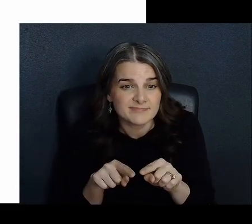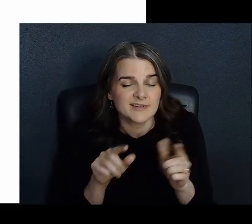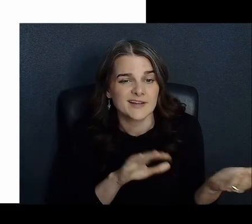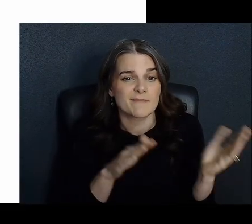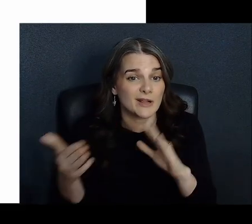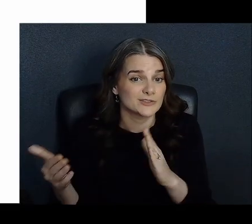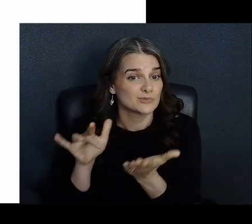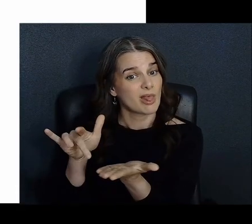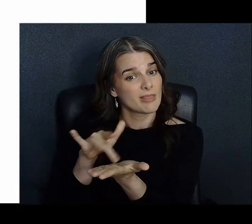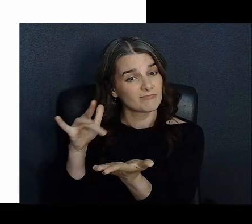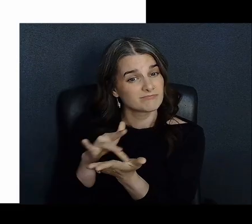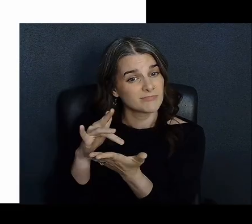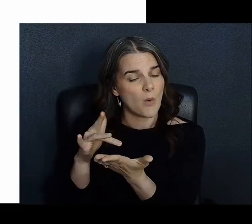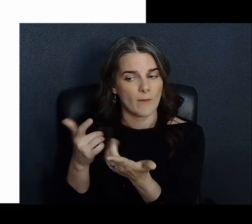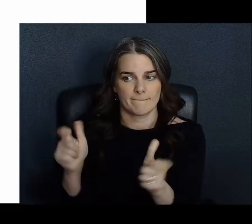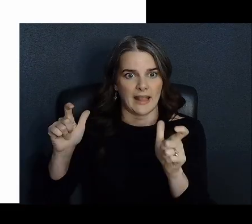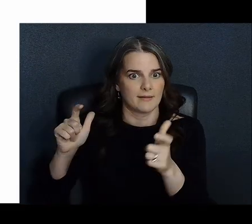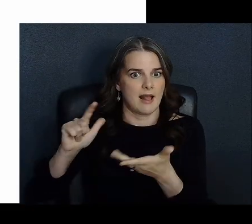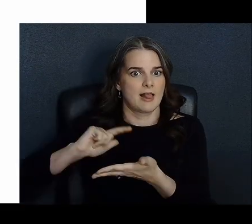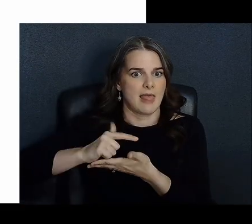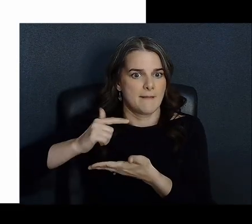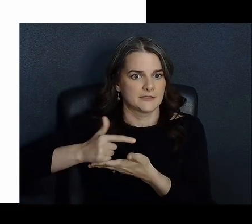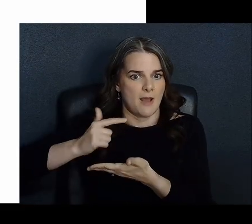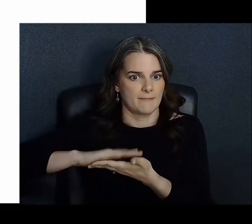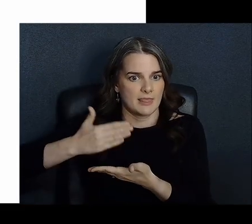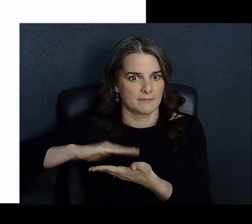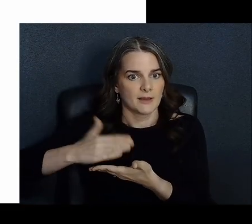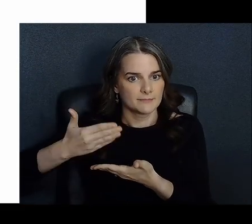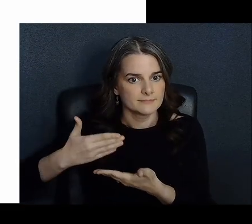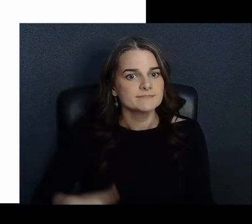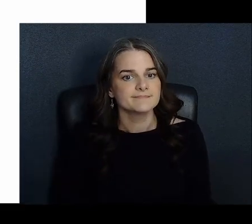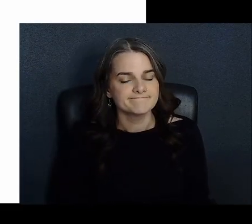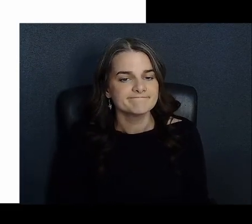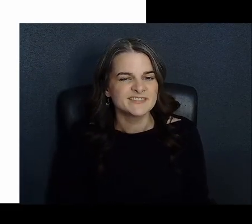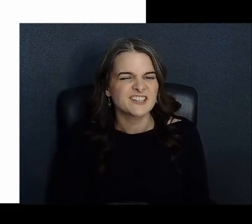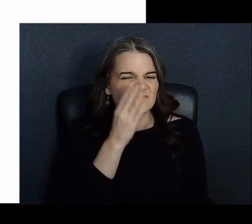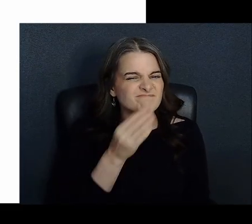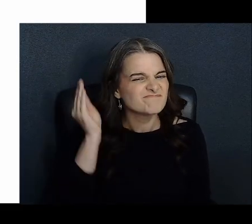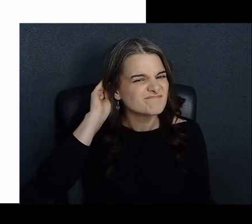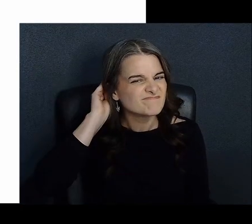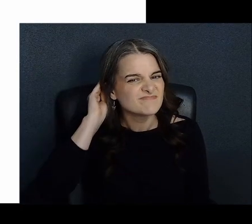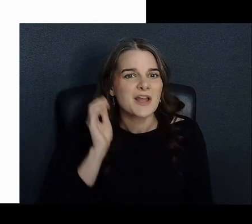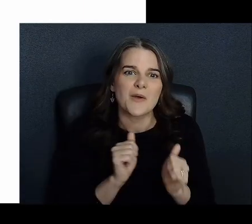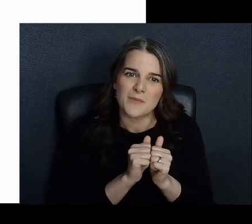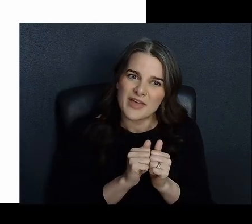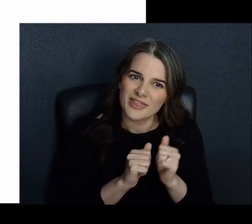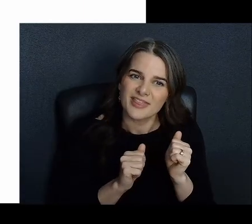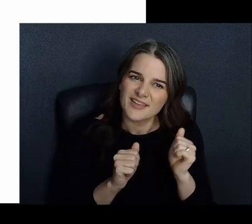So with that said, keep that in mind if you're using Magnifier. So as I mentioned, the higher the magnification,